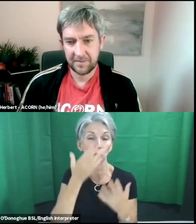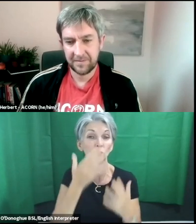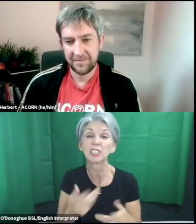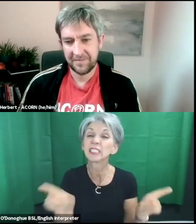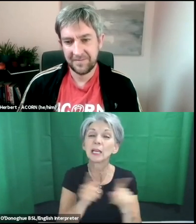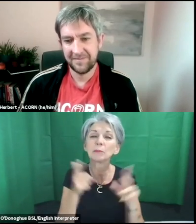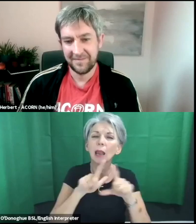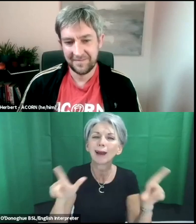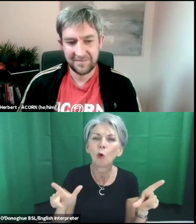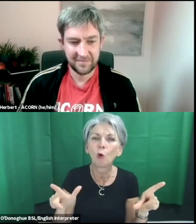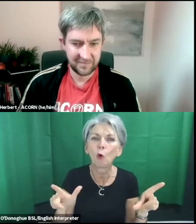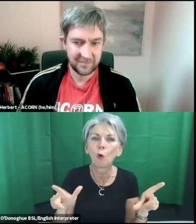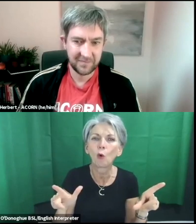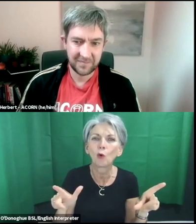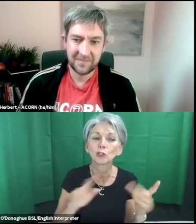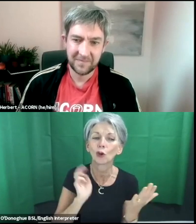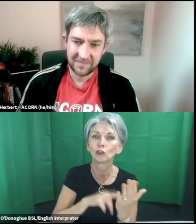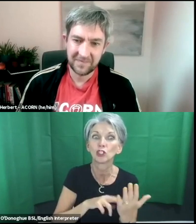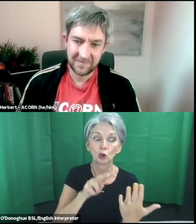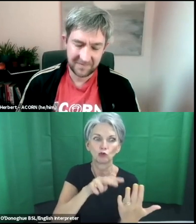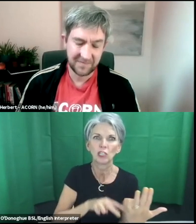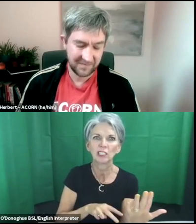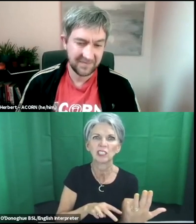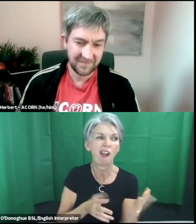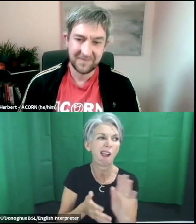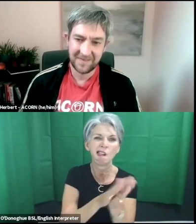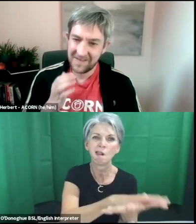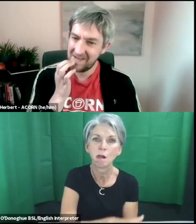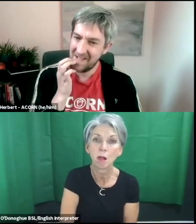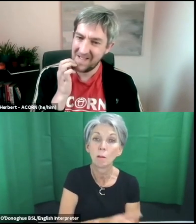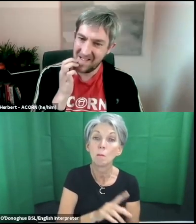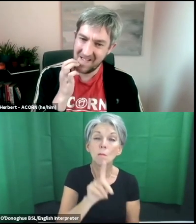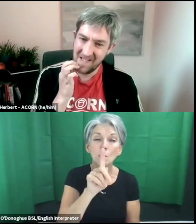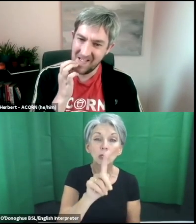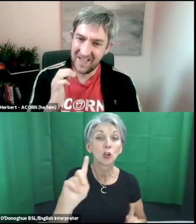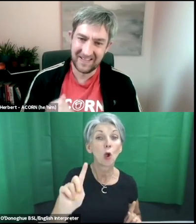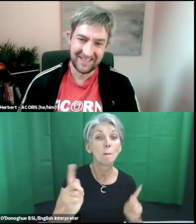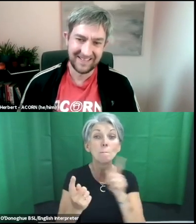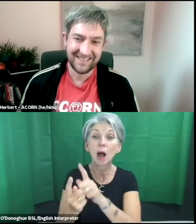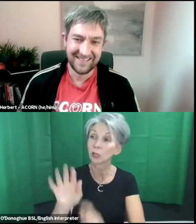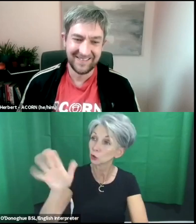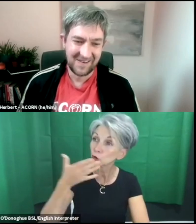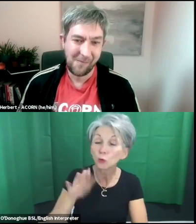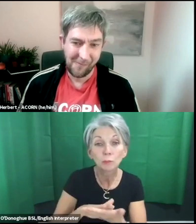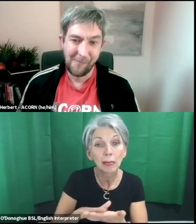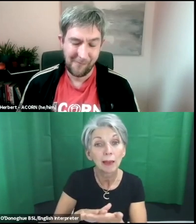don't read the contract properly and then they can screw you down the line but actually if you come back and be "this is an illegal tenancy agreement.